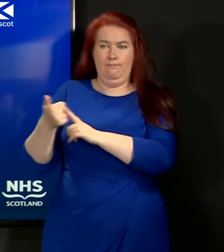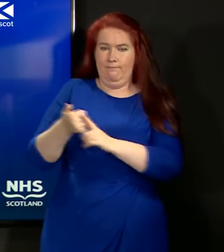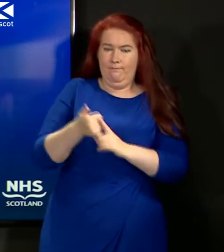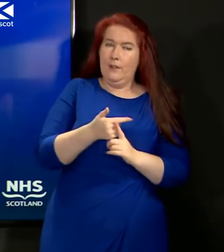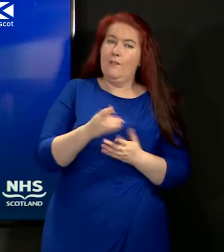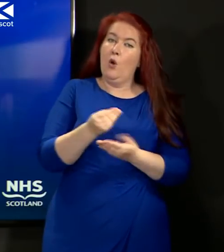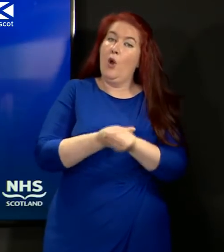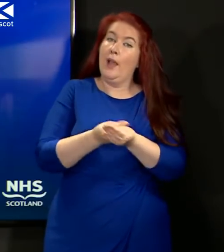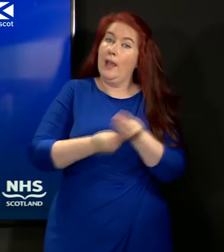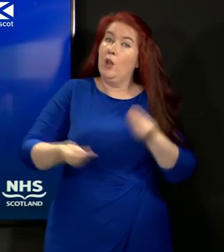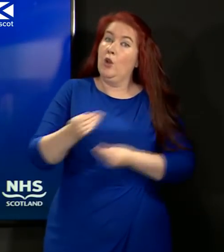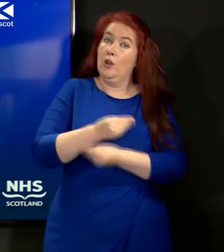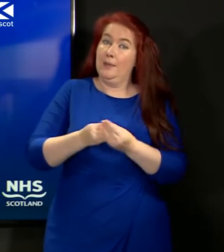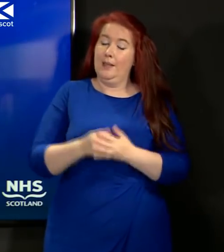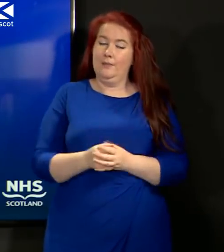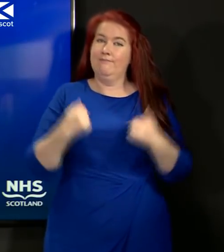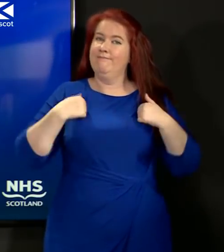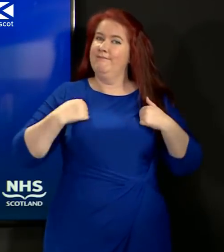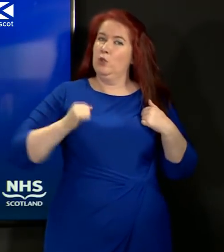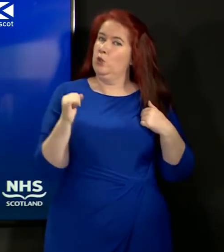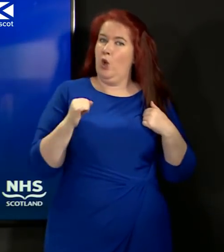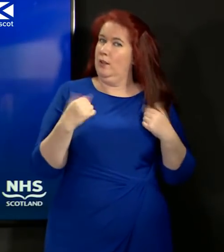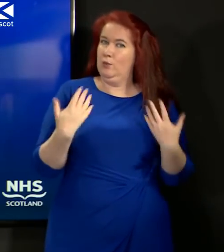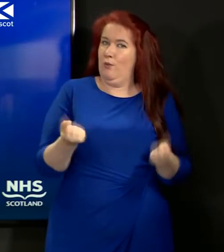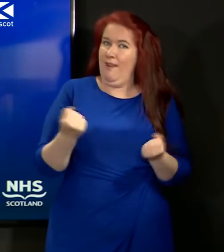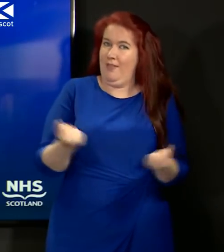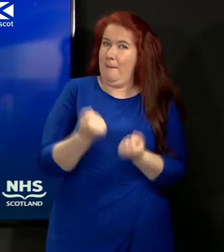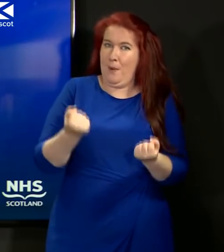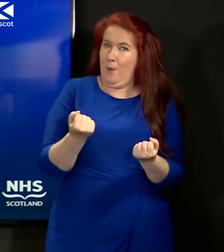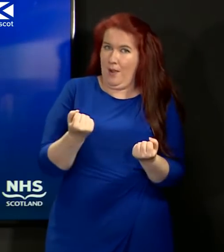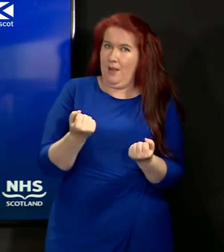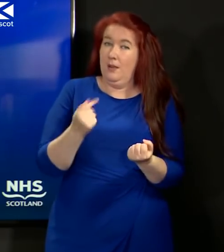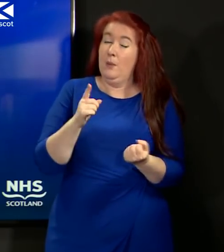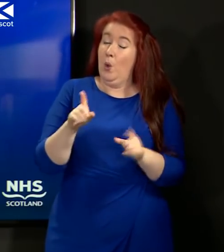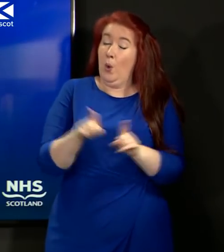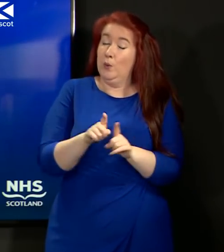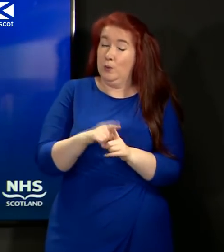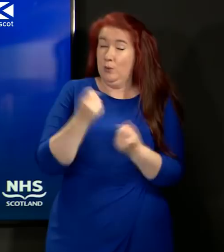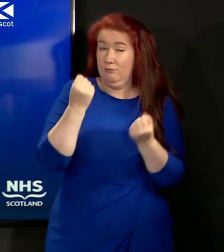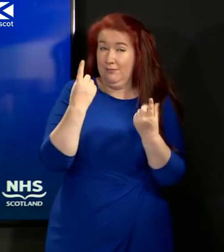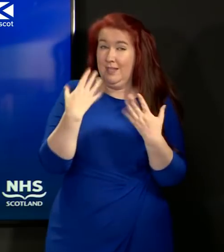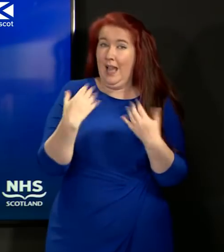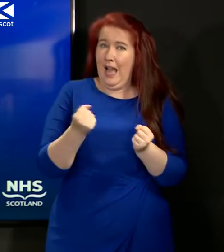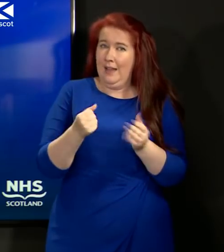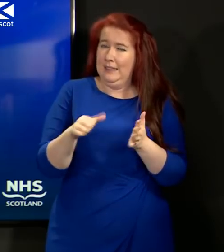stage. Scotland doesn't have that, but we also know the strains on the fiscal arrangement